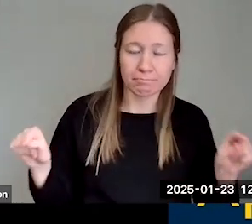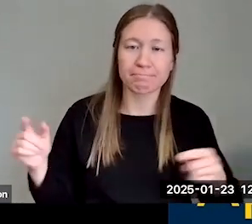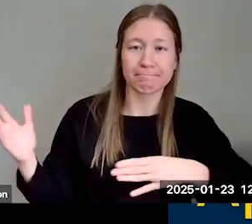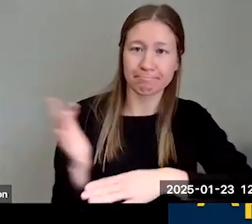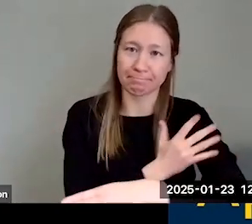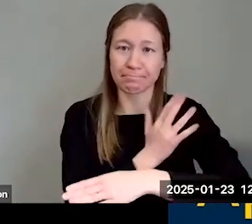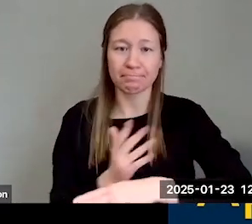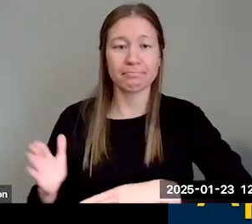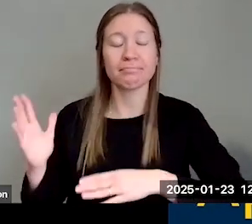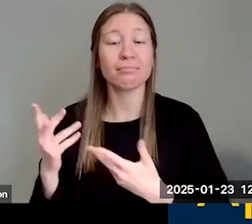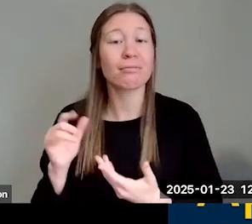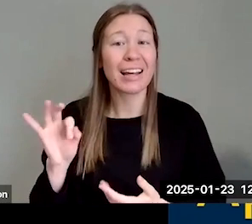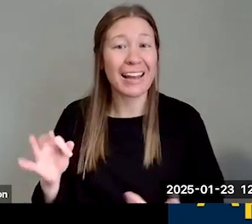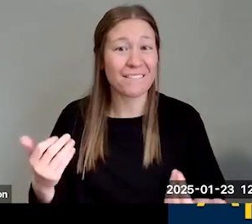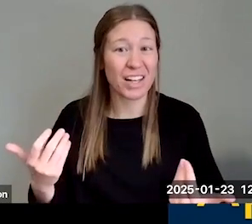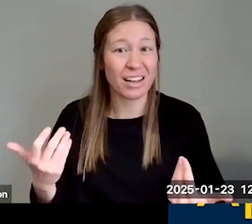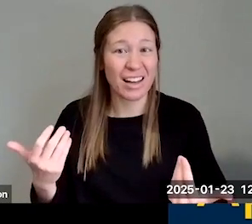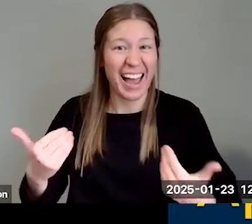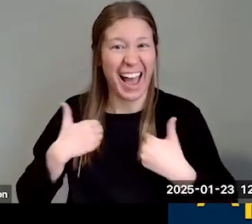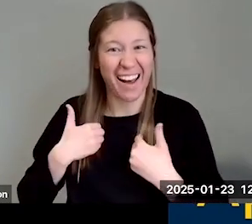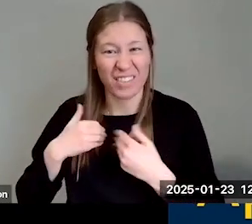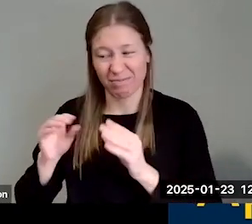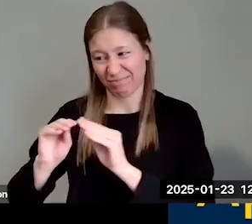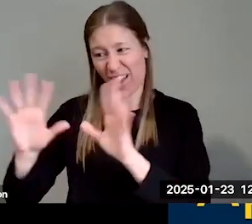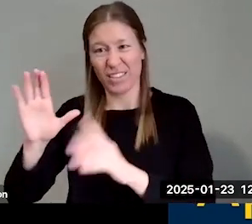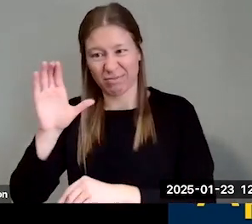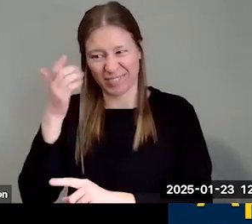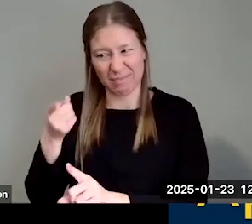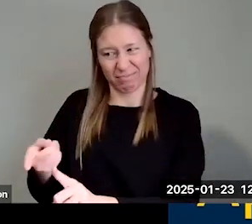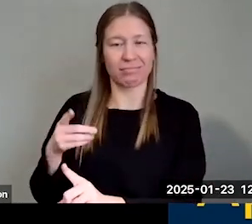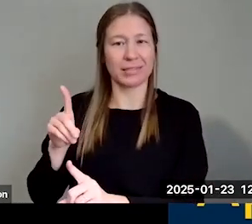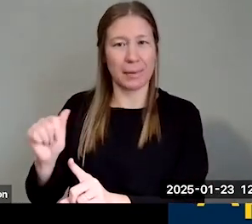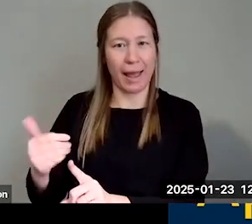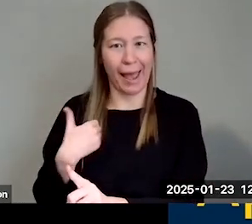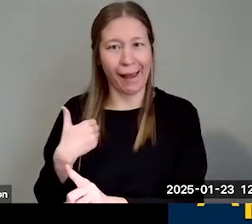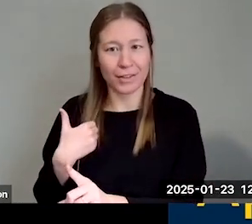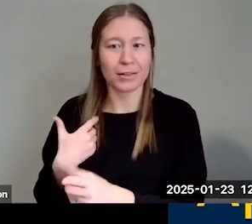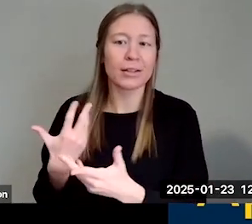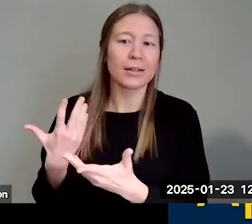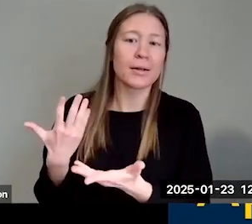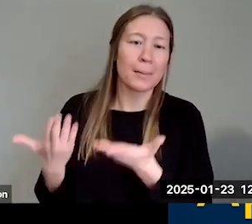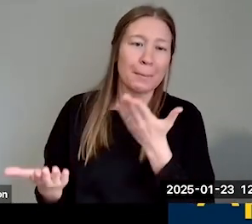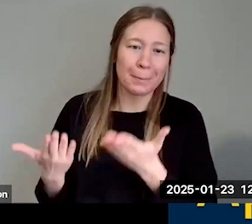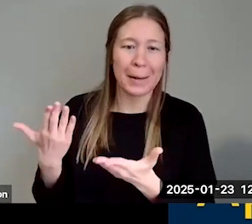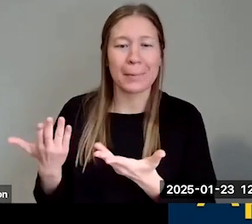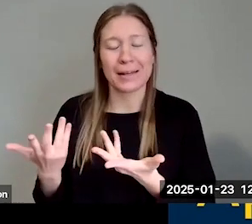they may not have a choice but to disclose their disability. So this would include somebody that might use a wheelchair